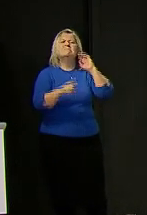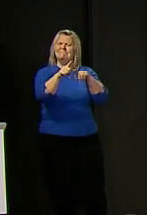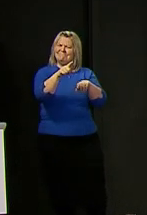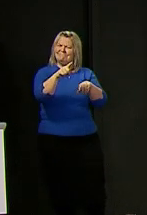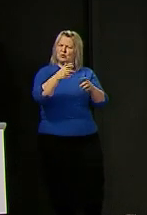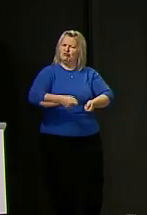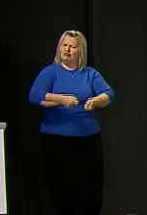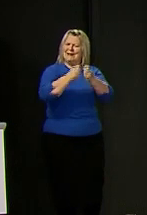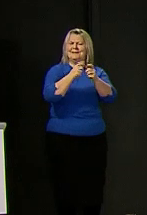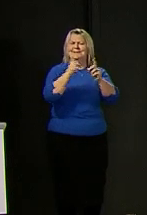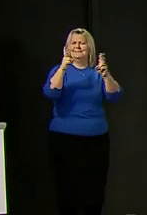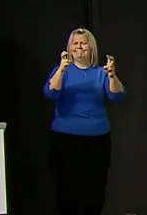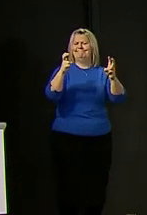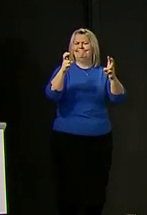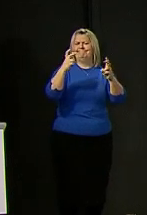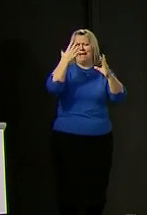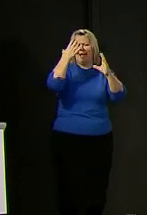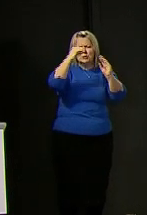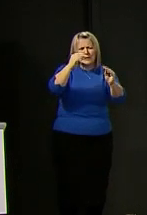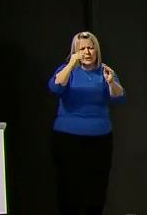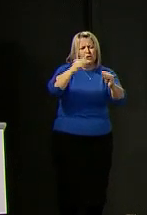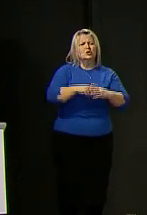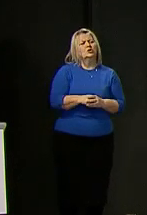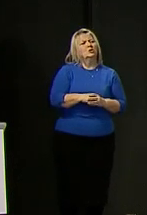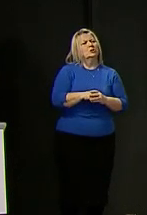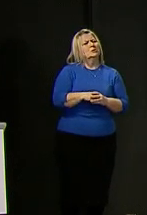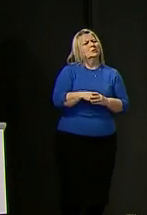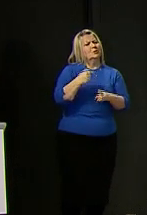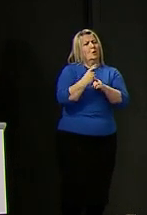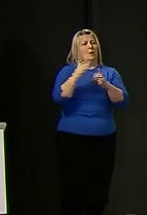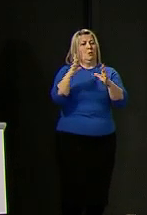of the gate and publishing today and you may have seen the yesterday the